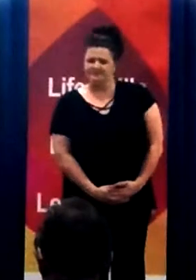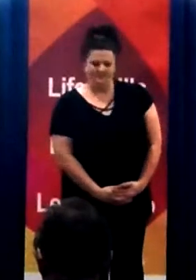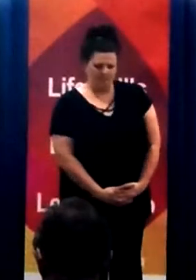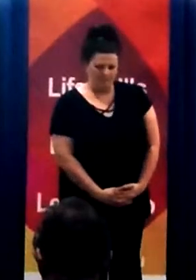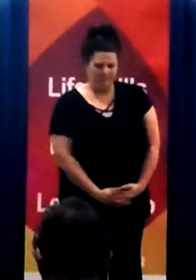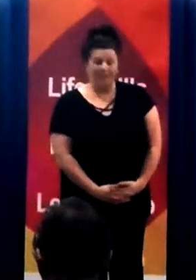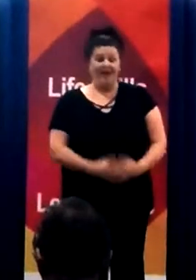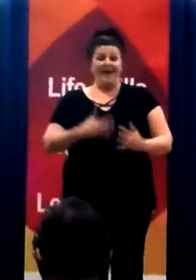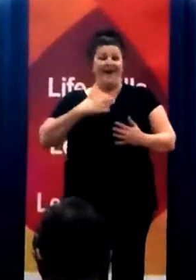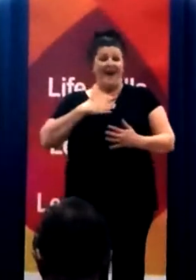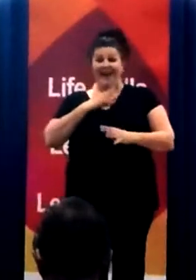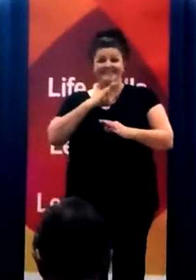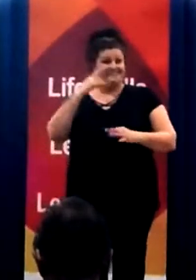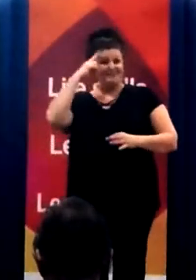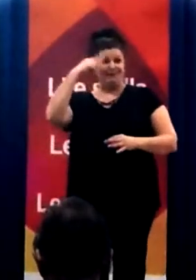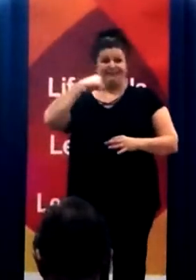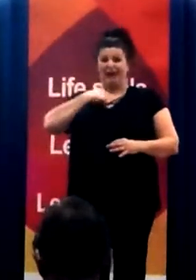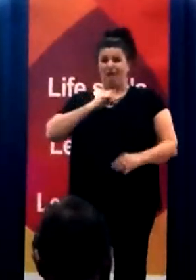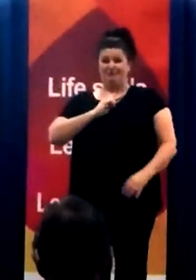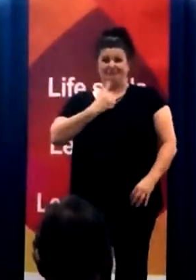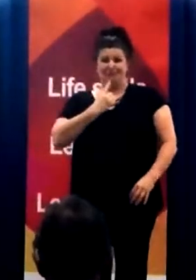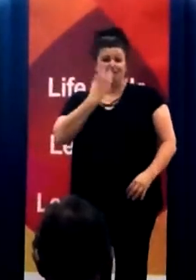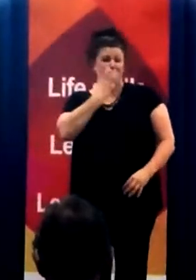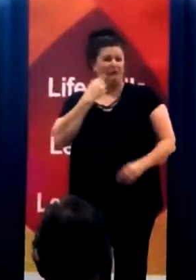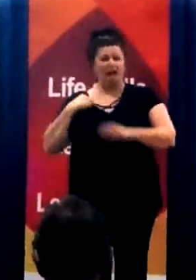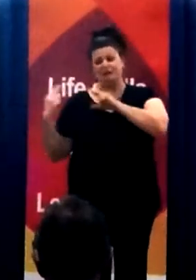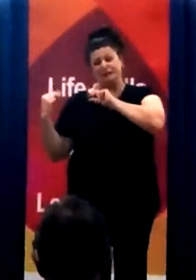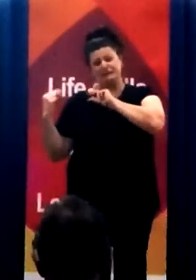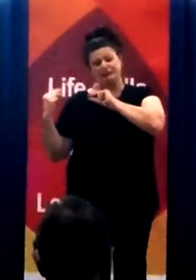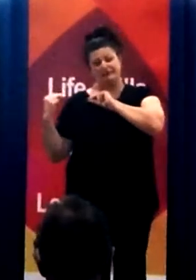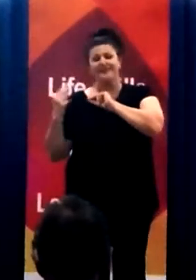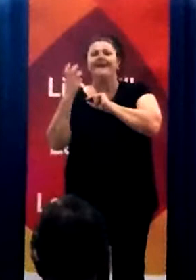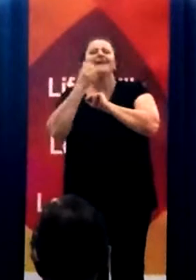I didn’t expect to be first, sorry. I was just having a nice little chat. So good afternoon, everyone.